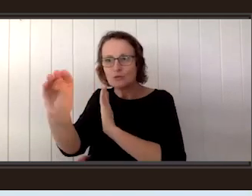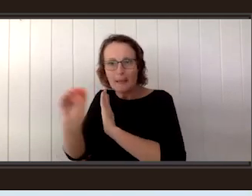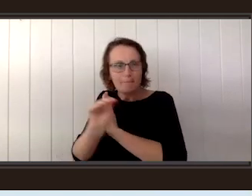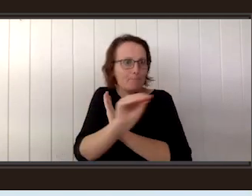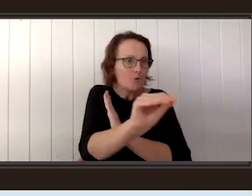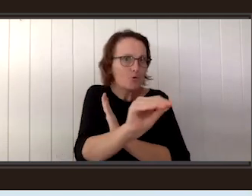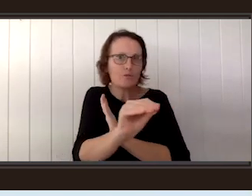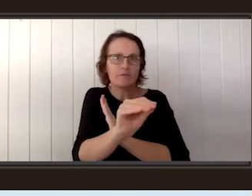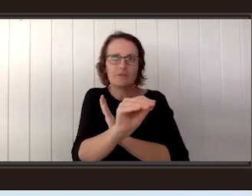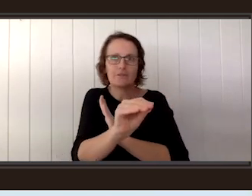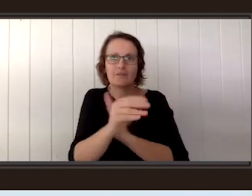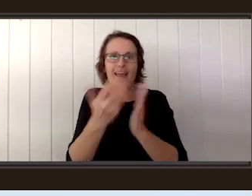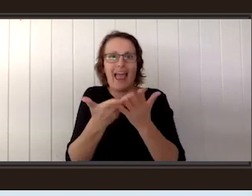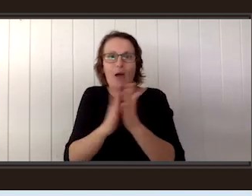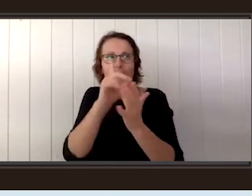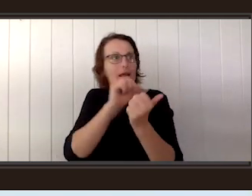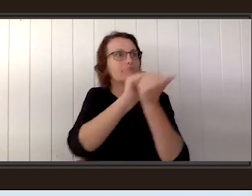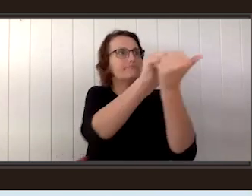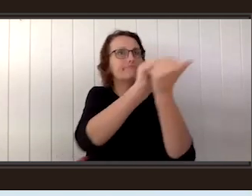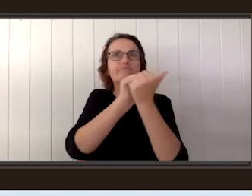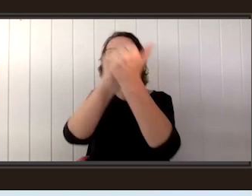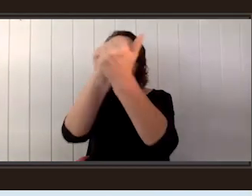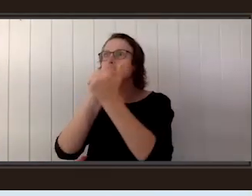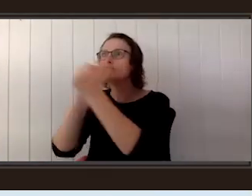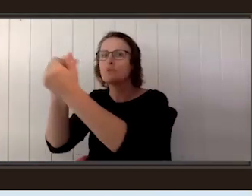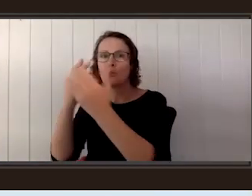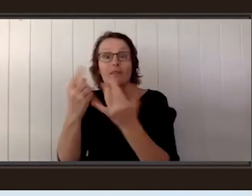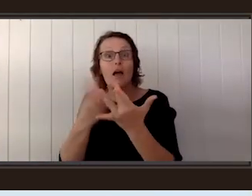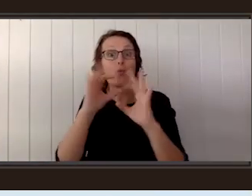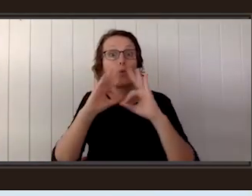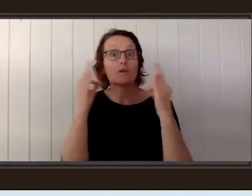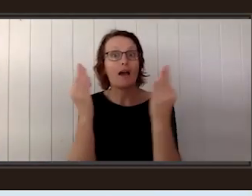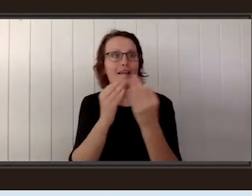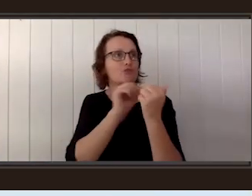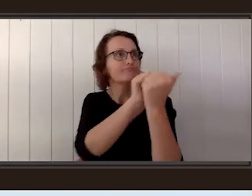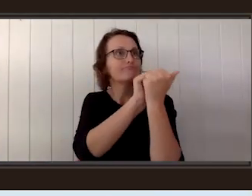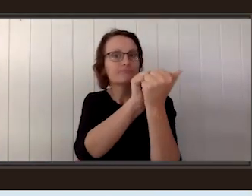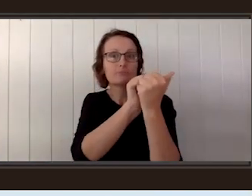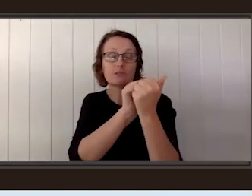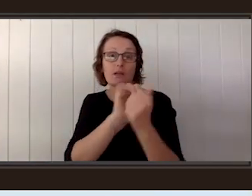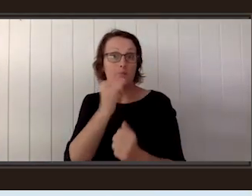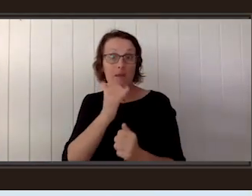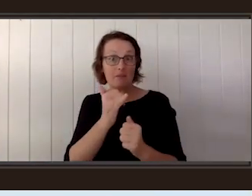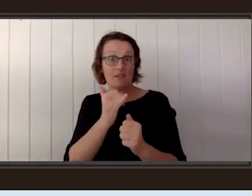how do we build those collaborative partnerships with other organisations? They might be people we've never spoken to before. They